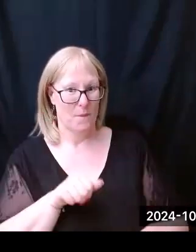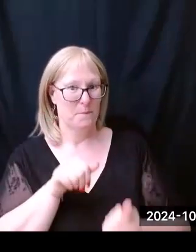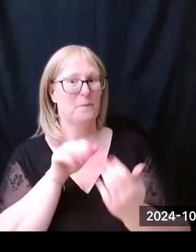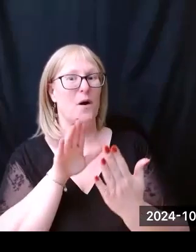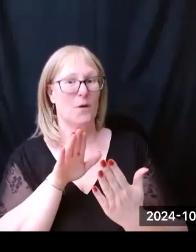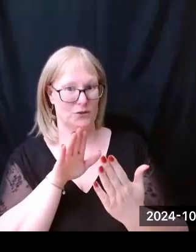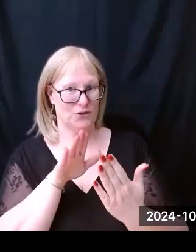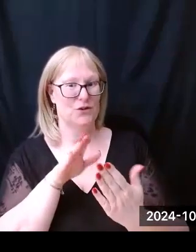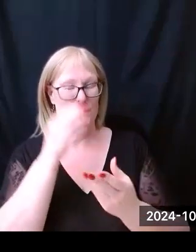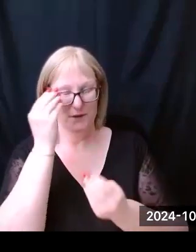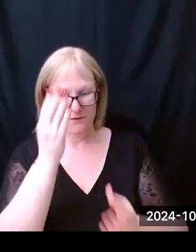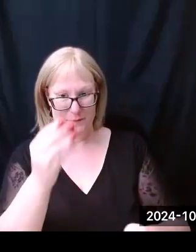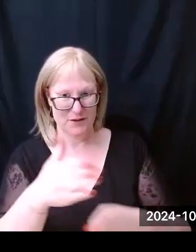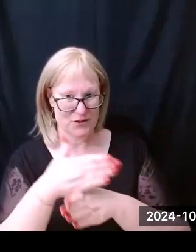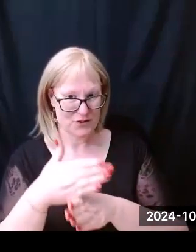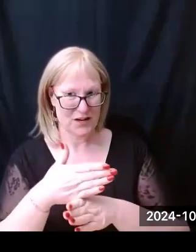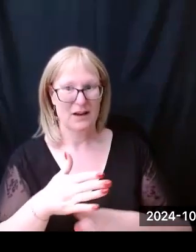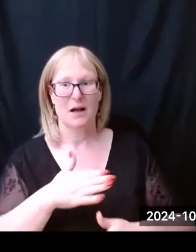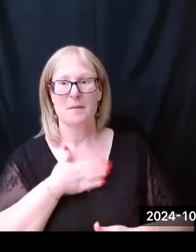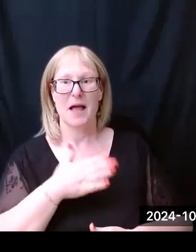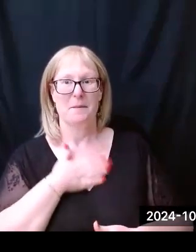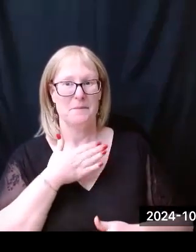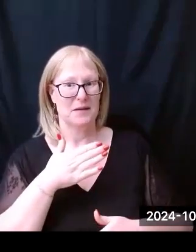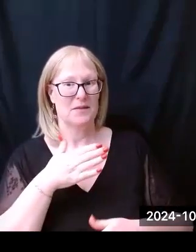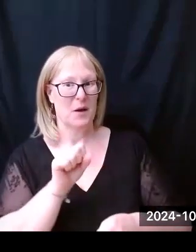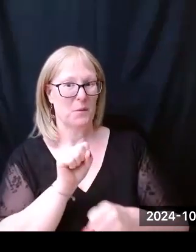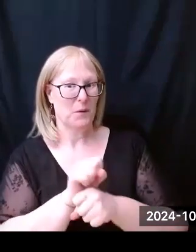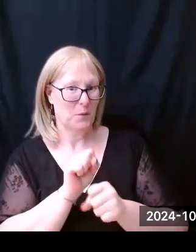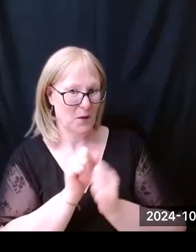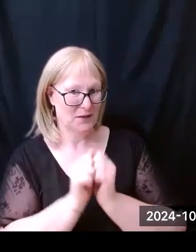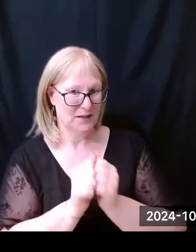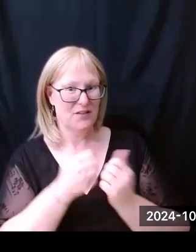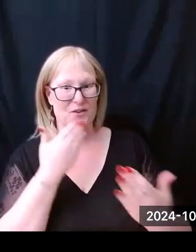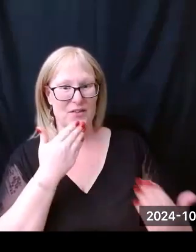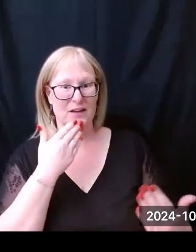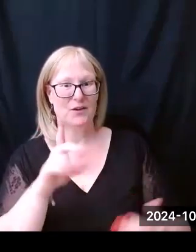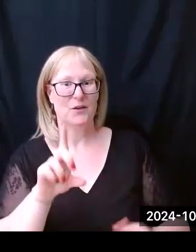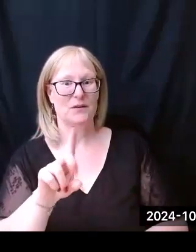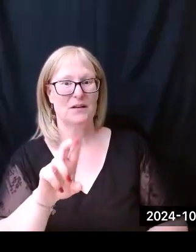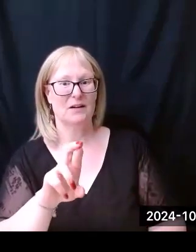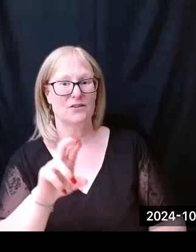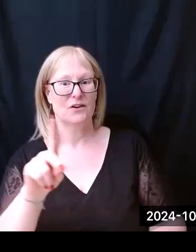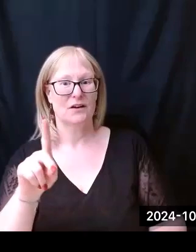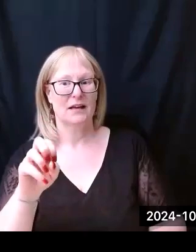I am so happy that I get to know you and work with you. So thank you, Dr. Ketter. I see lots of hearts and claps.